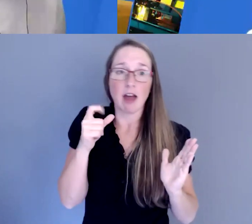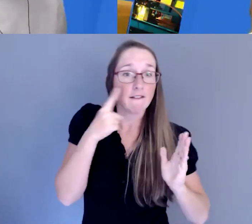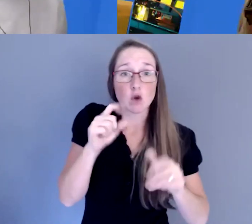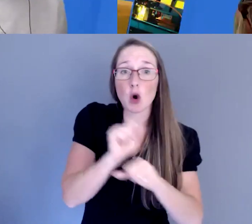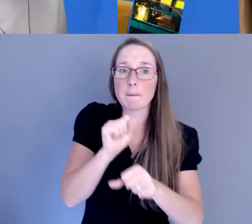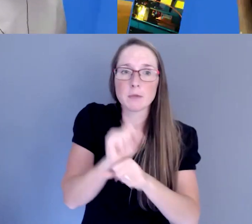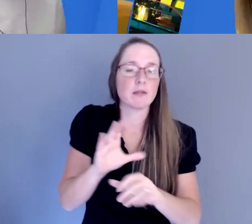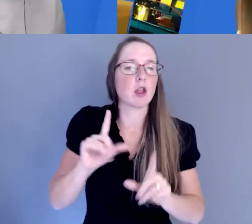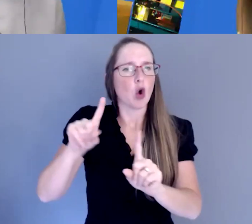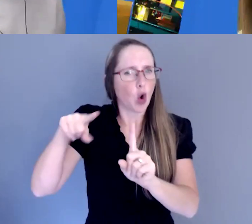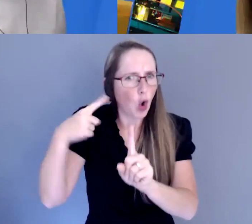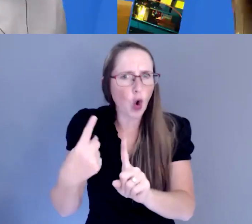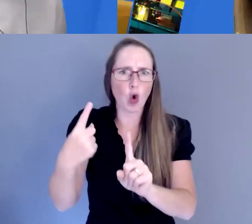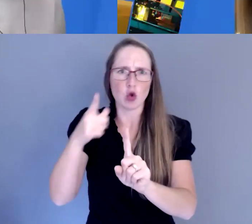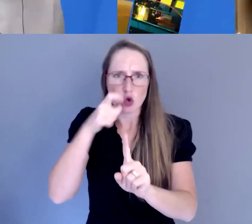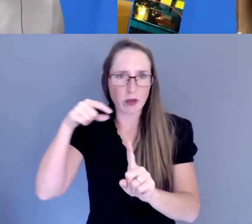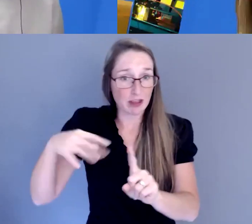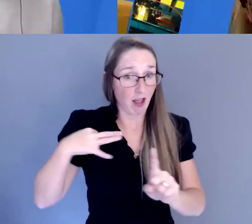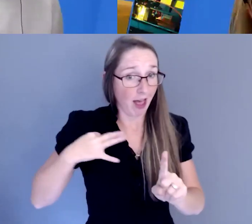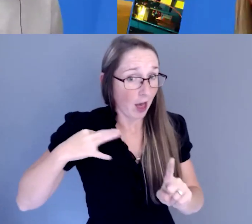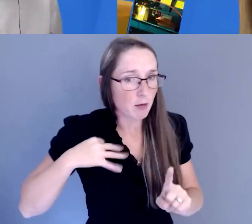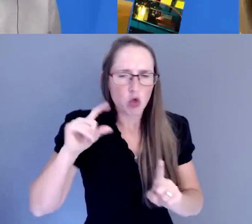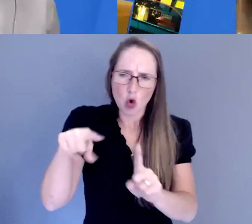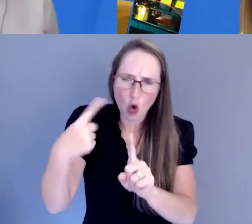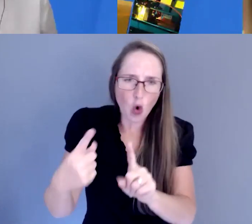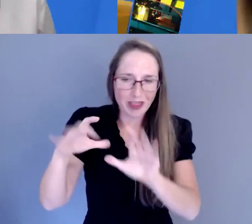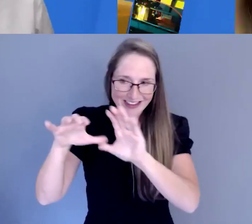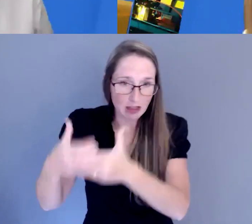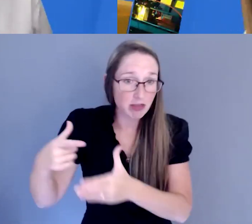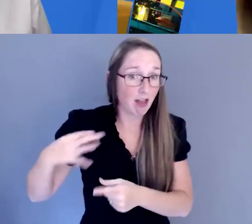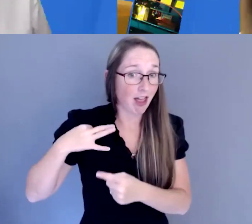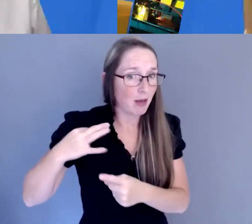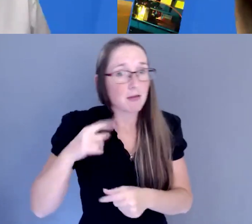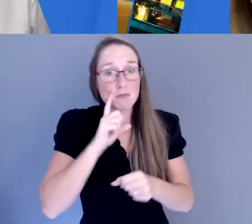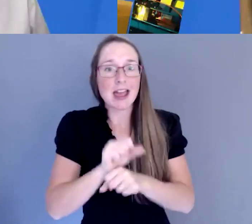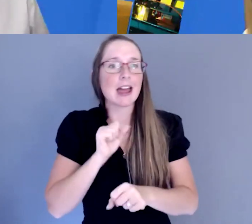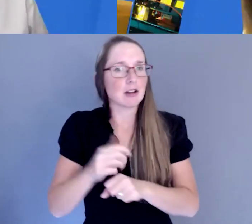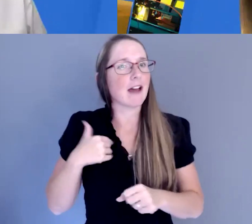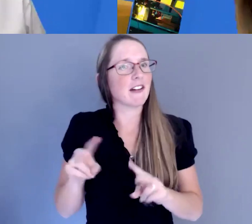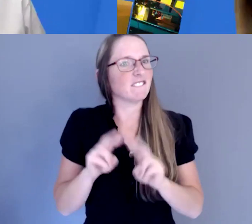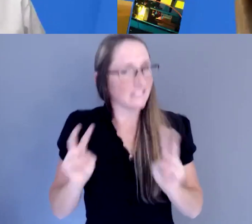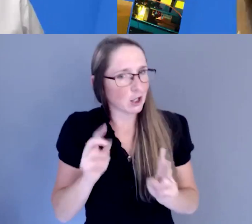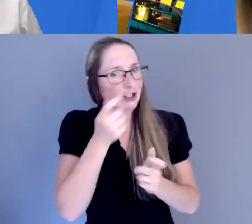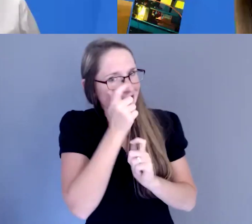The only one this is eligible, the only category. In fact, I have a very interesting story